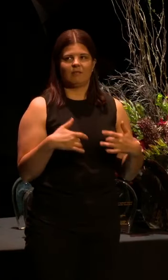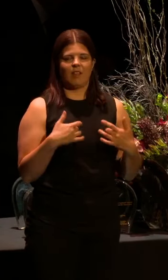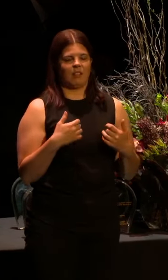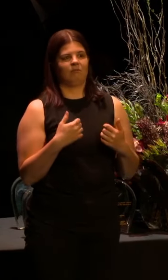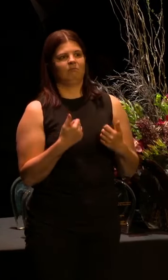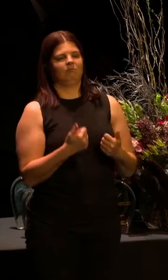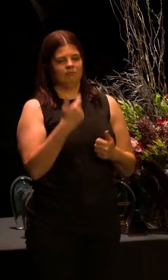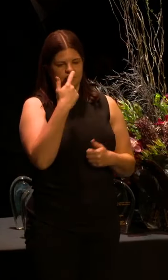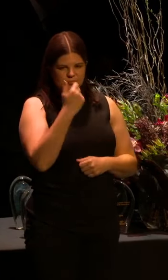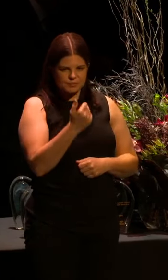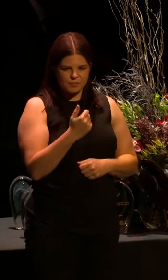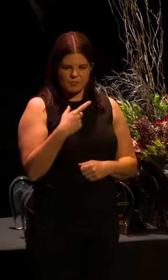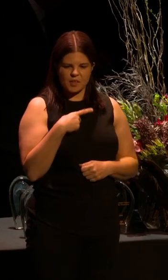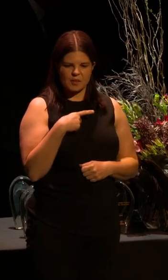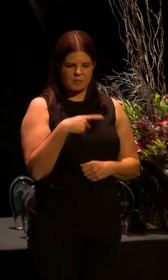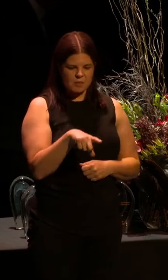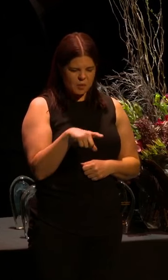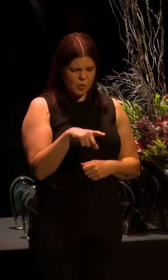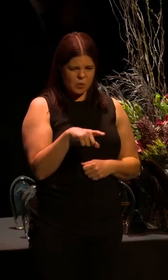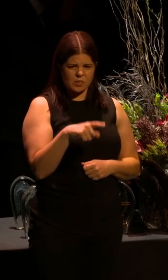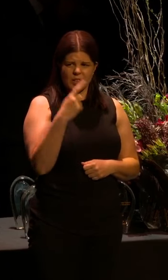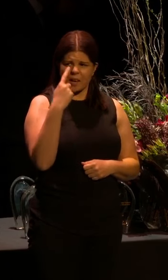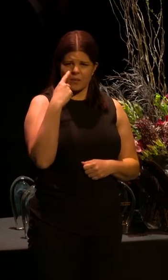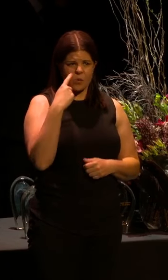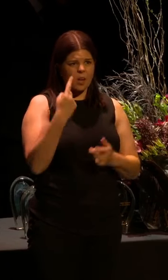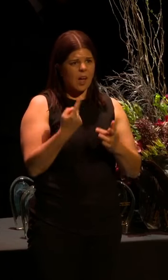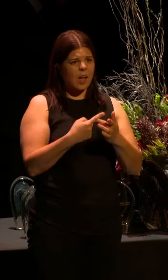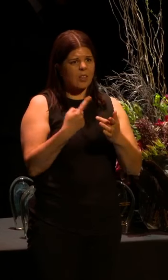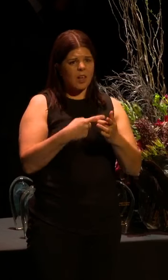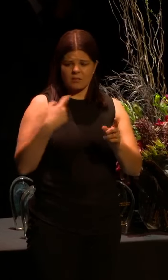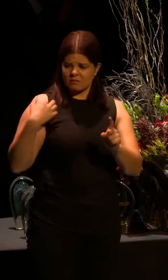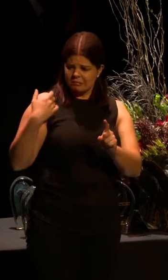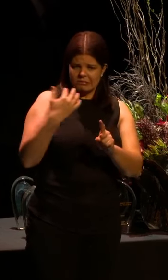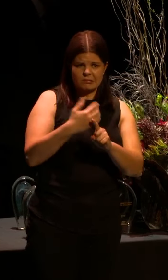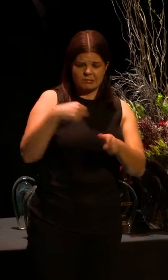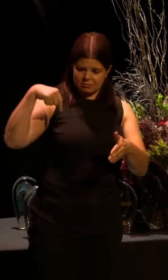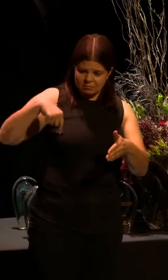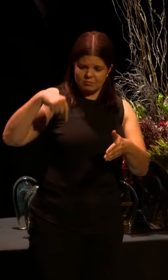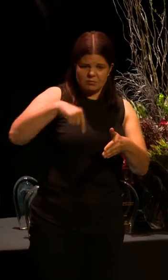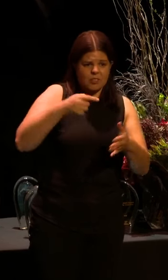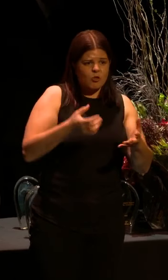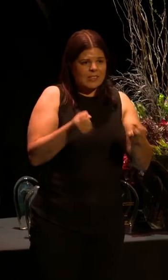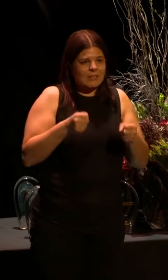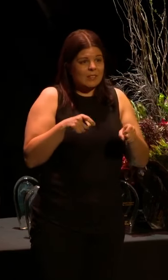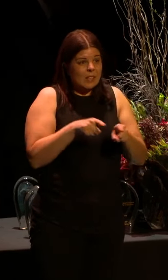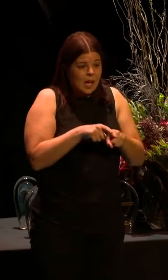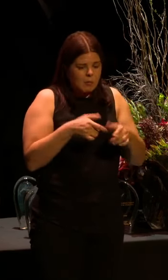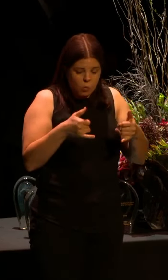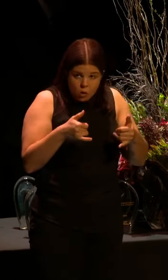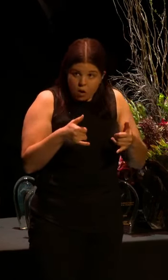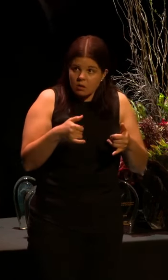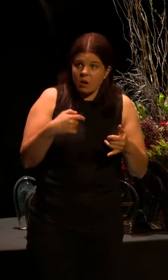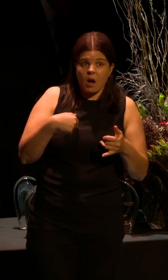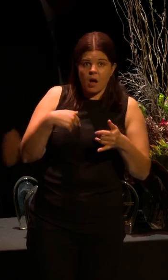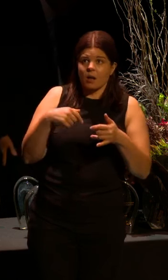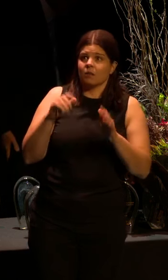When I look at the previous recipients, many of my heroes, I feel extremely honoured indeed.